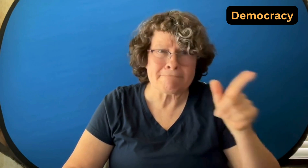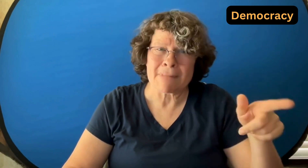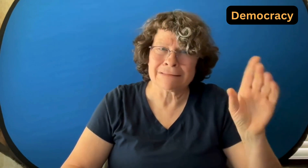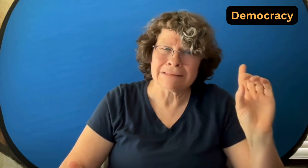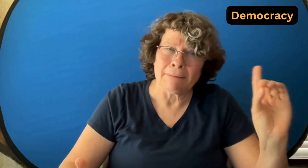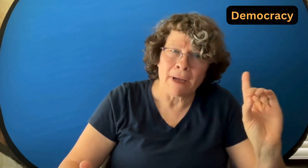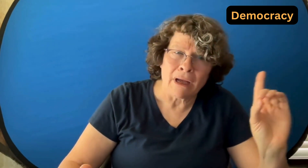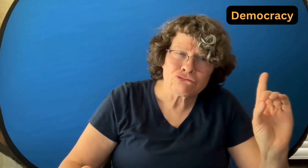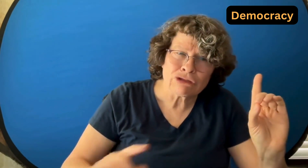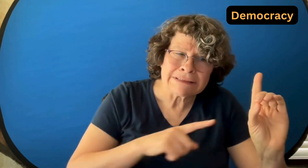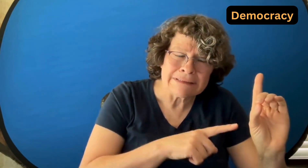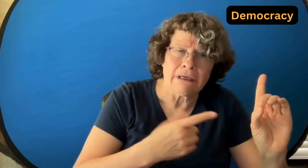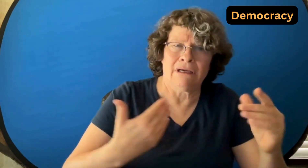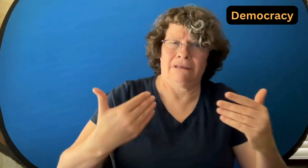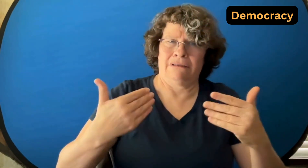In a democracy,